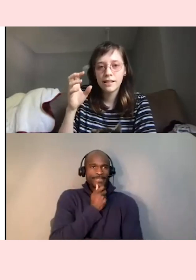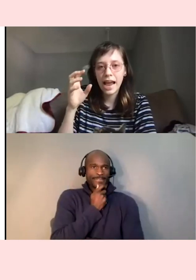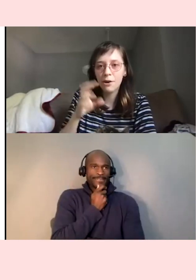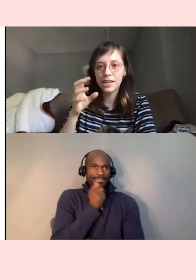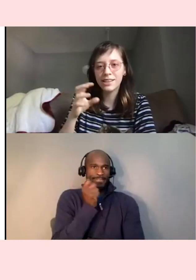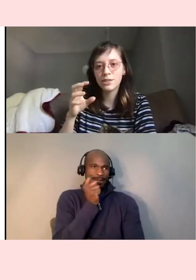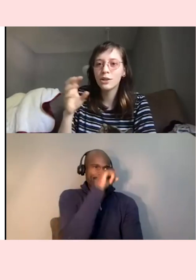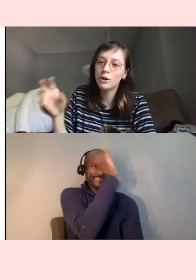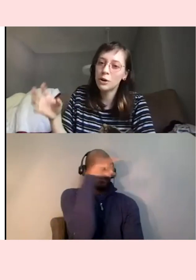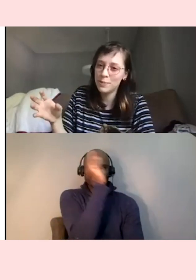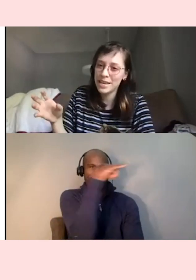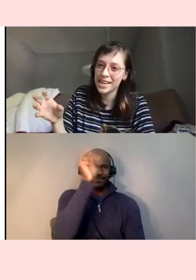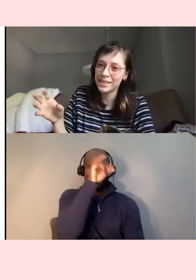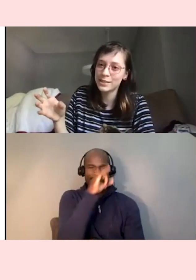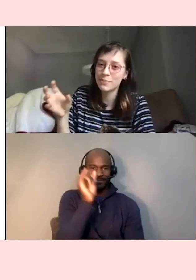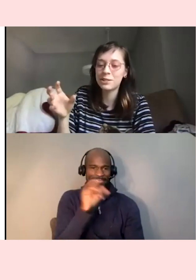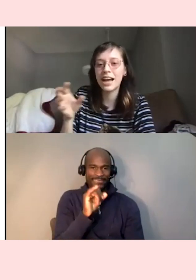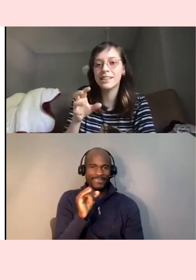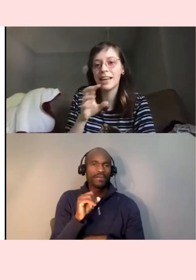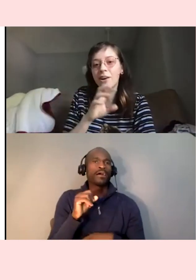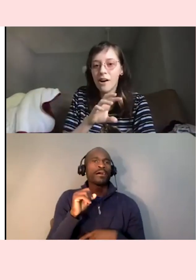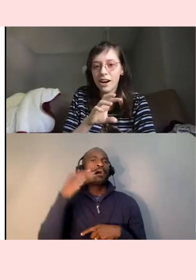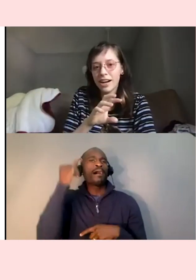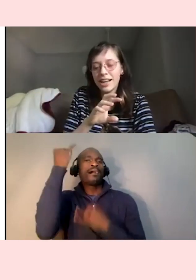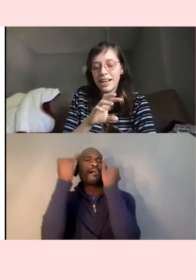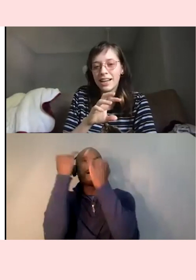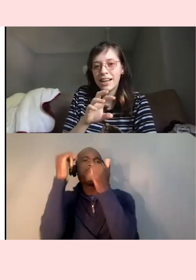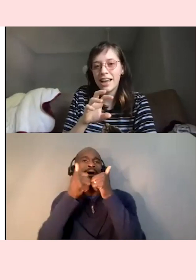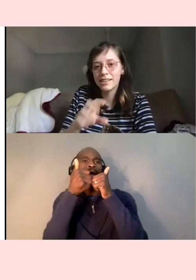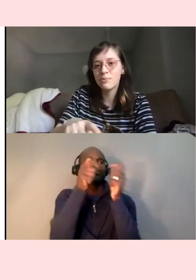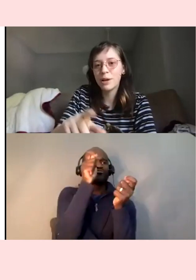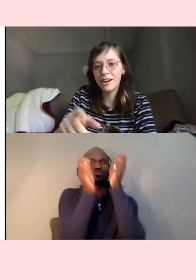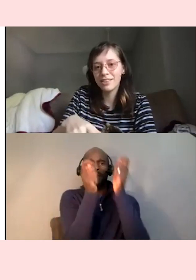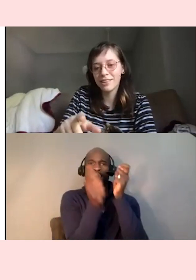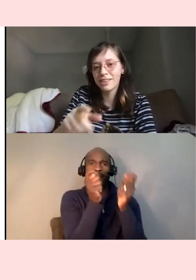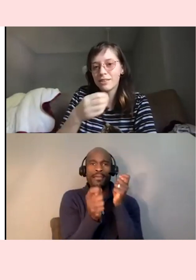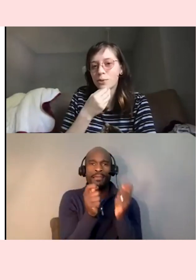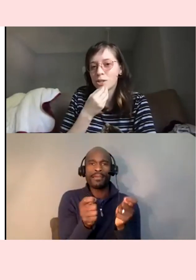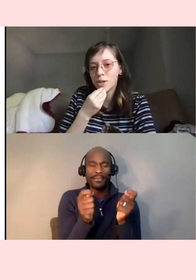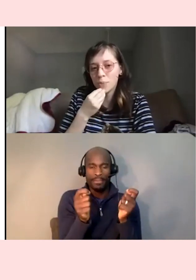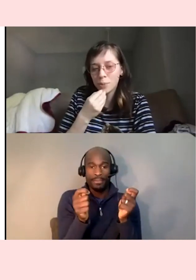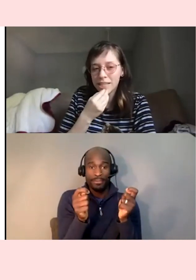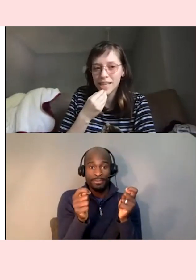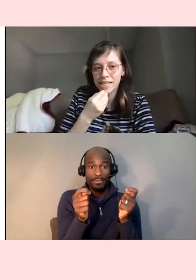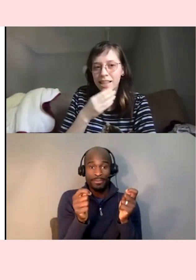how things could be as compared to how they are and compare the questionable pieces and